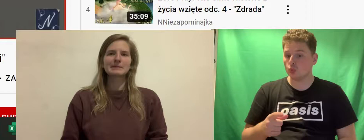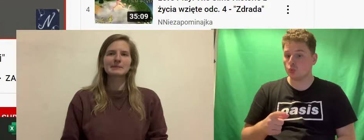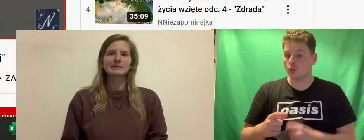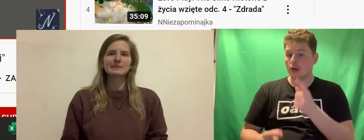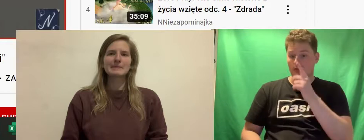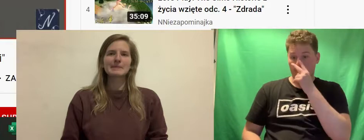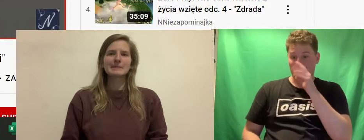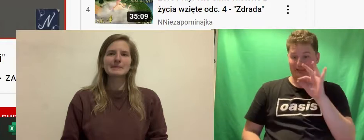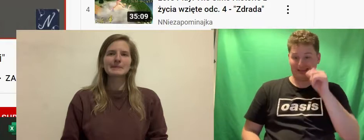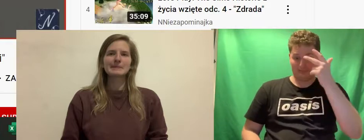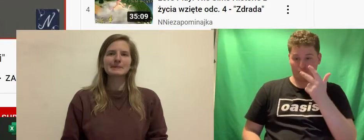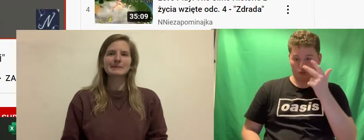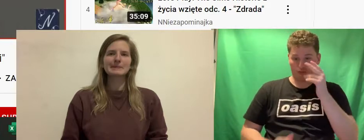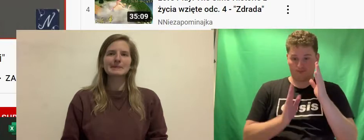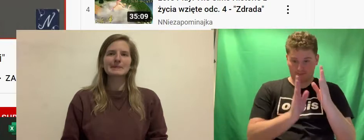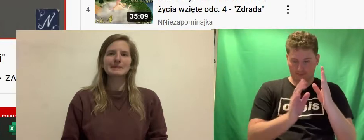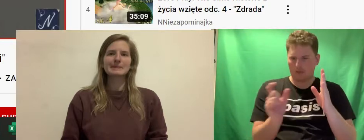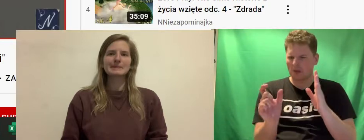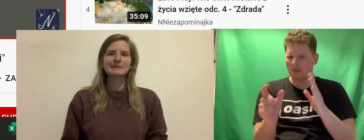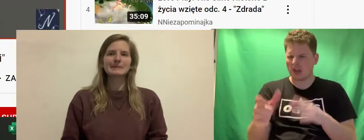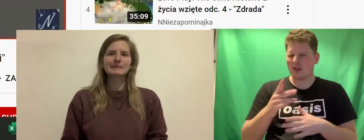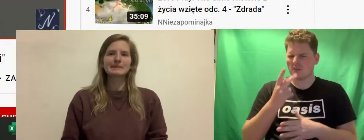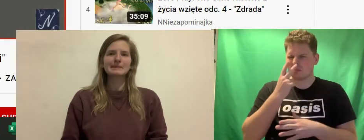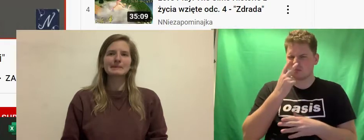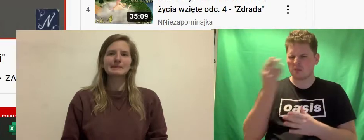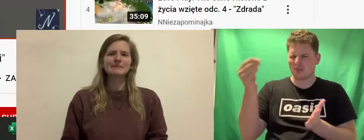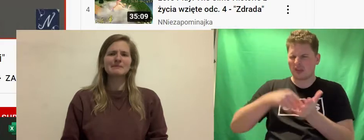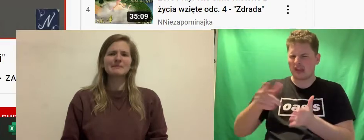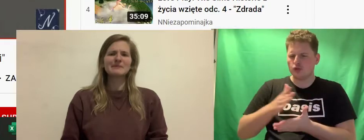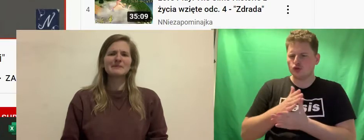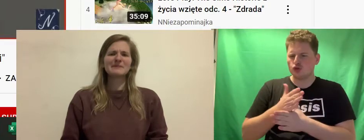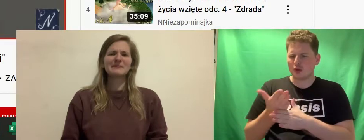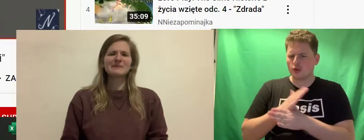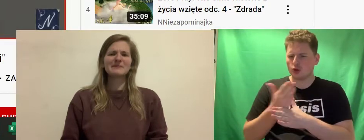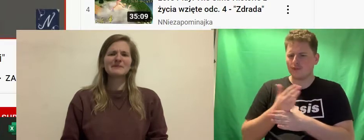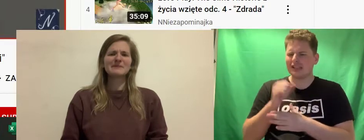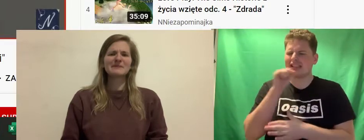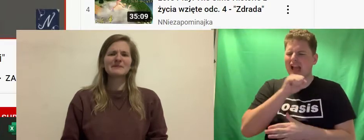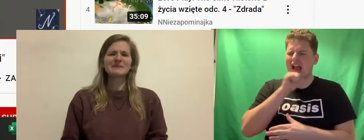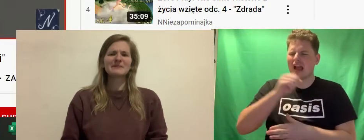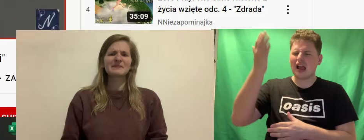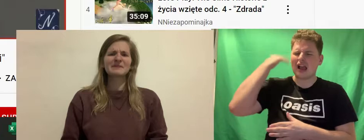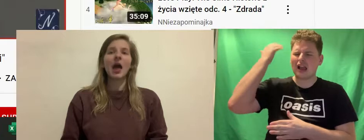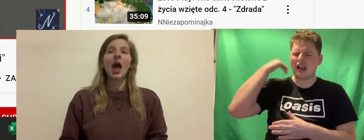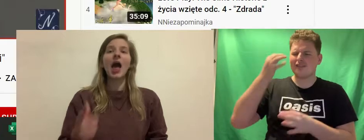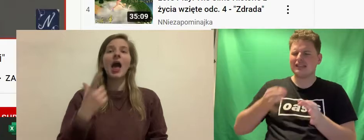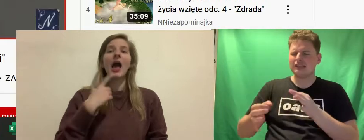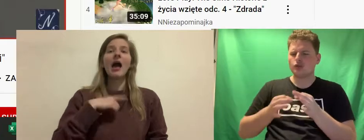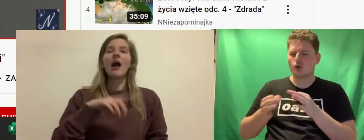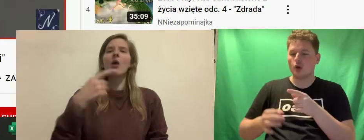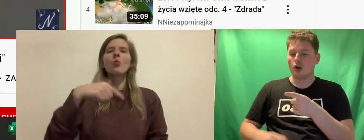A: We were playing Sims 3 right? and we haven't played in the Middle Ages yet, it has its own history